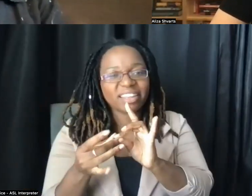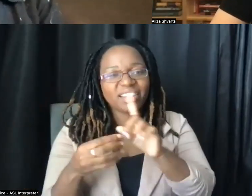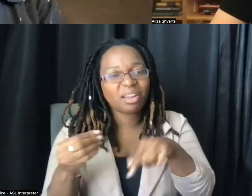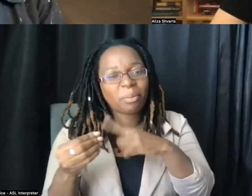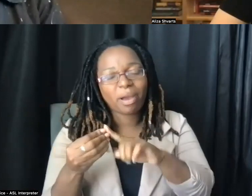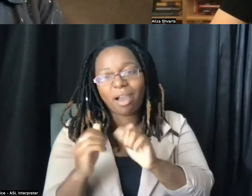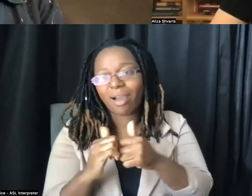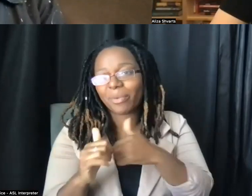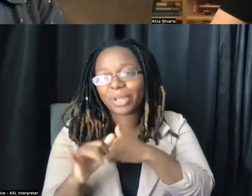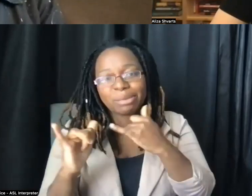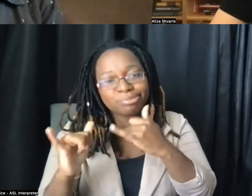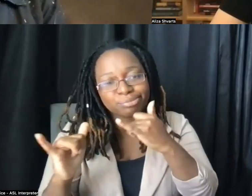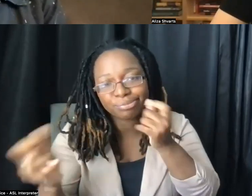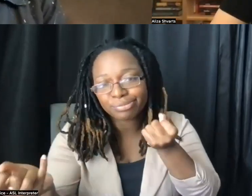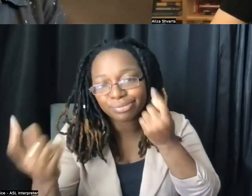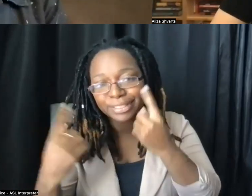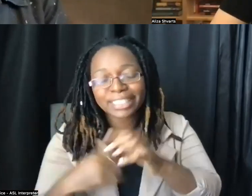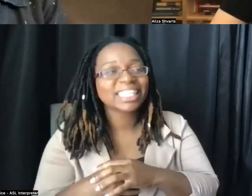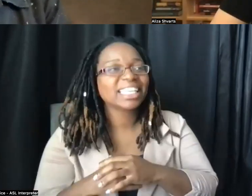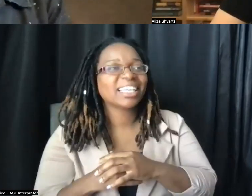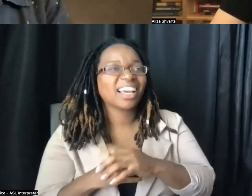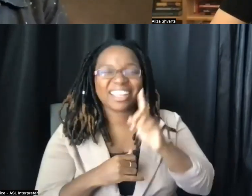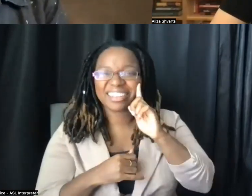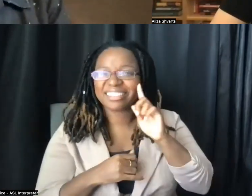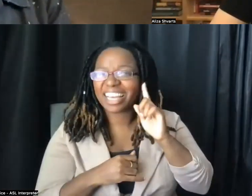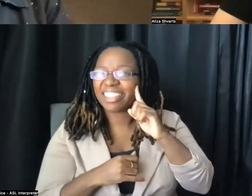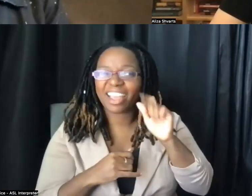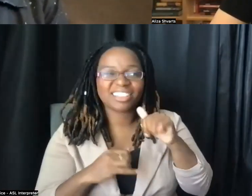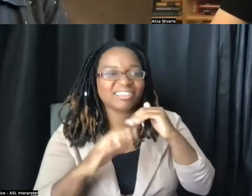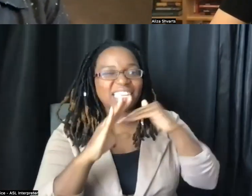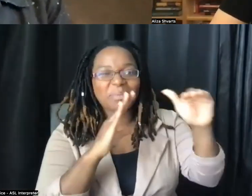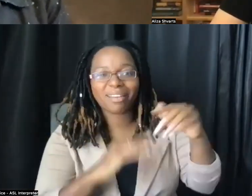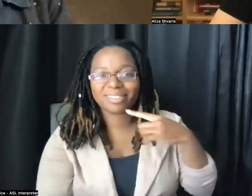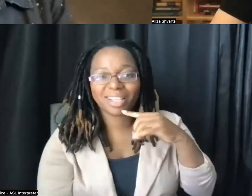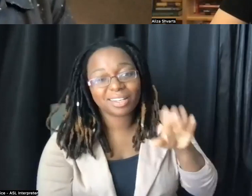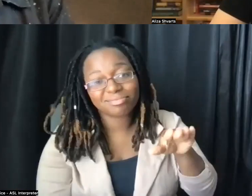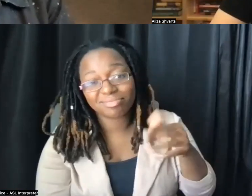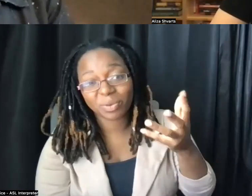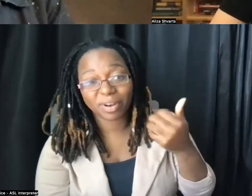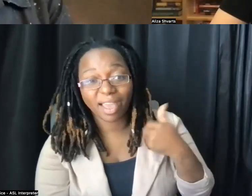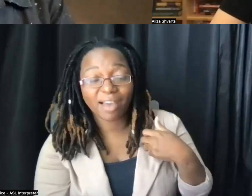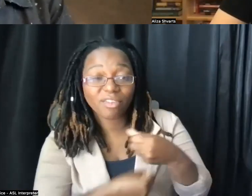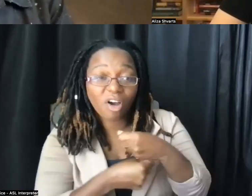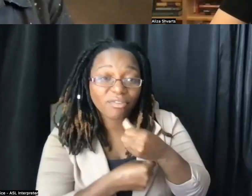over those similarities. And I think I just emailed and was like,